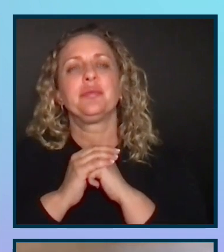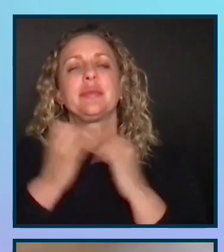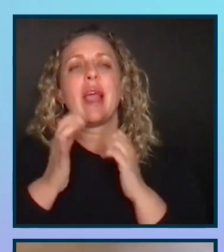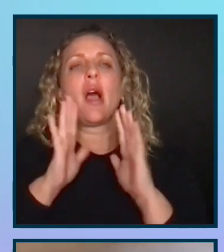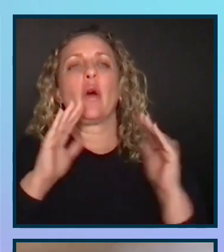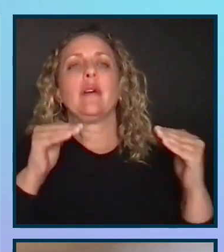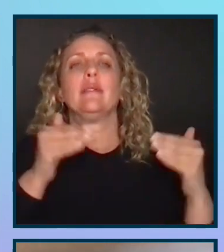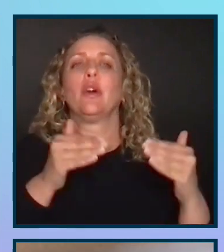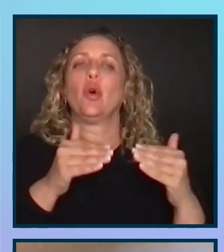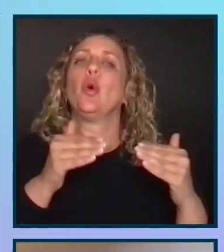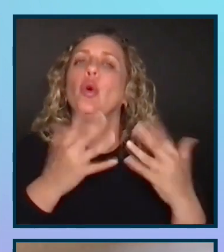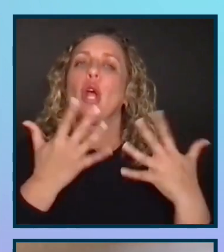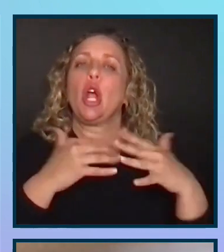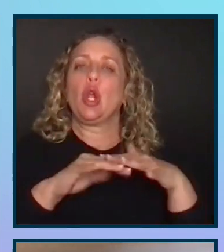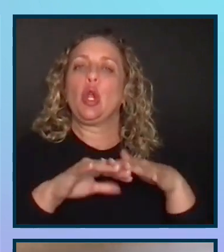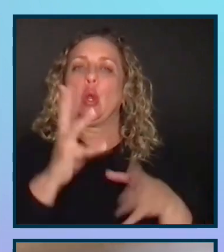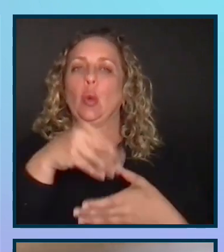Let's talk about Inclusive Design.